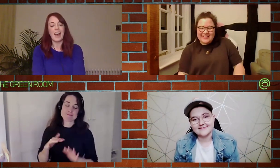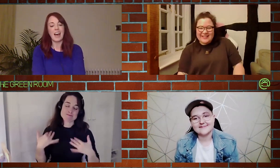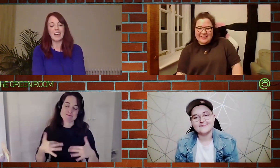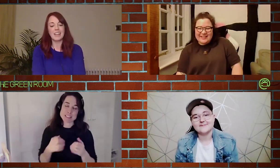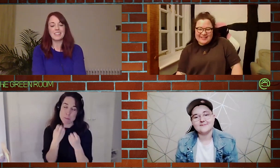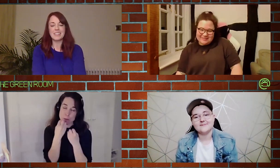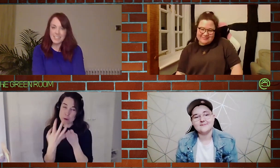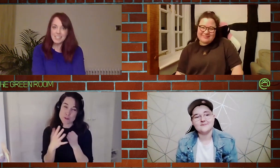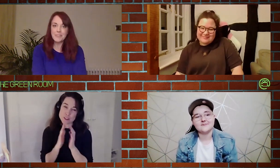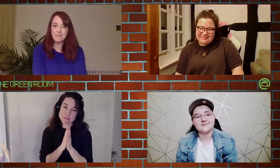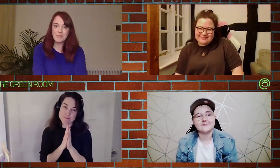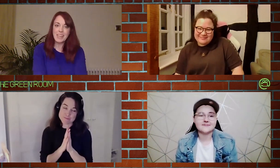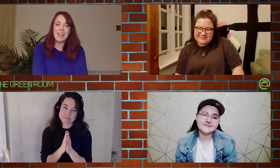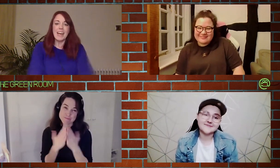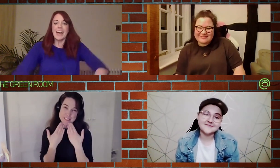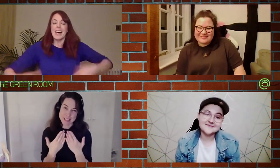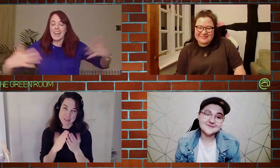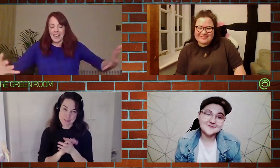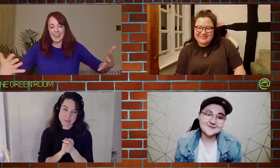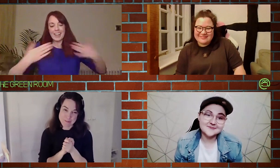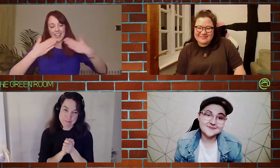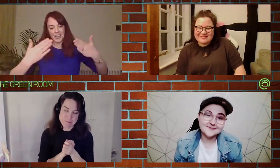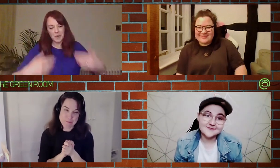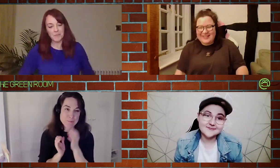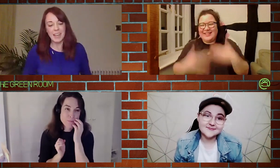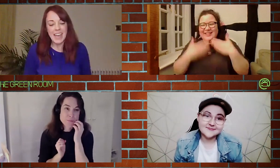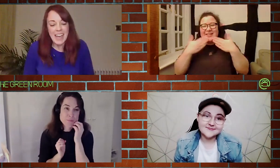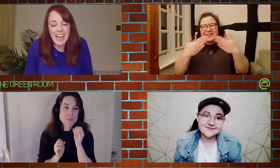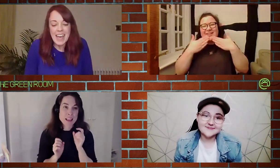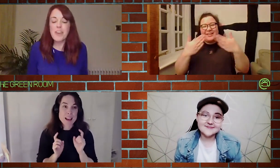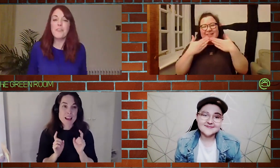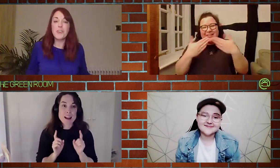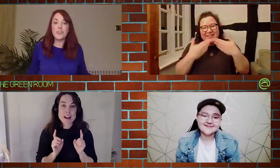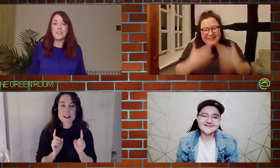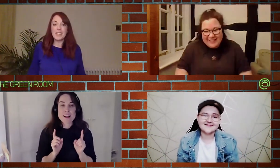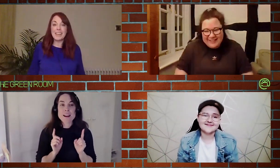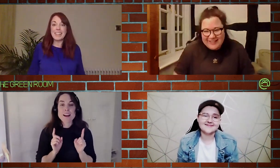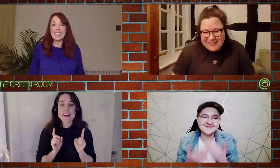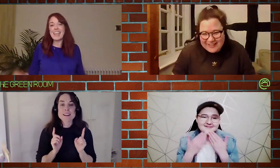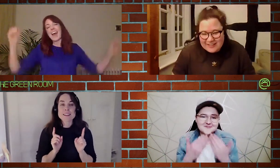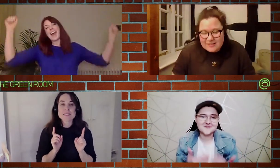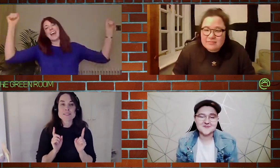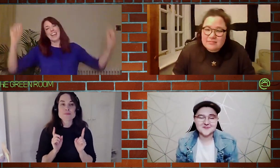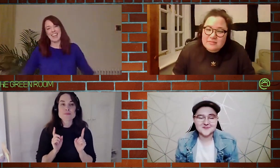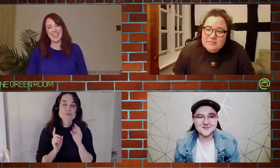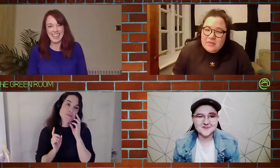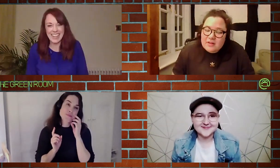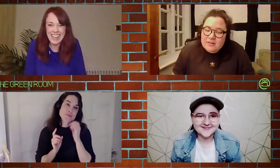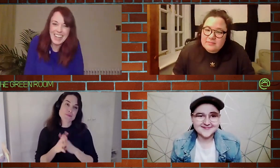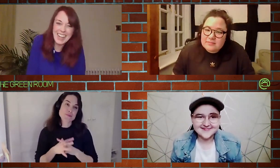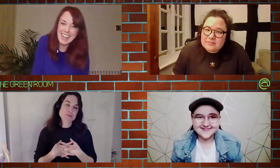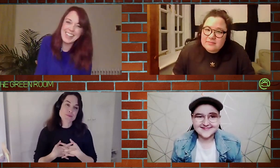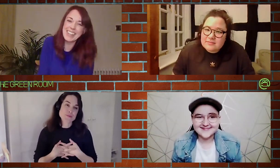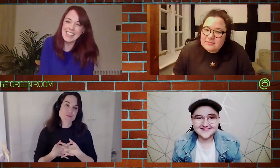And. Thank you. Thank you, thank you. BM: Yeah, thank you from me as well.